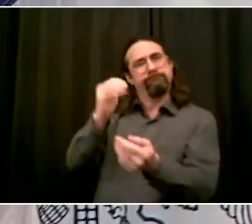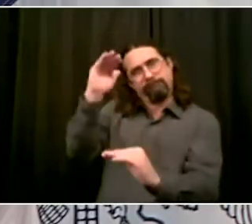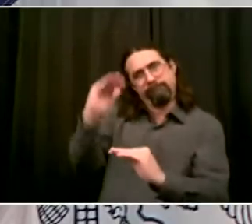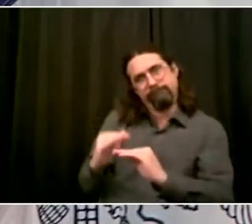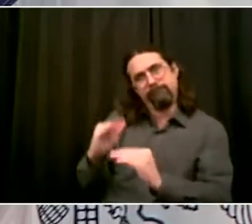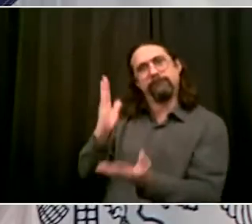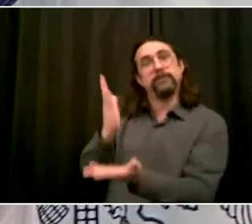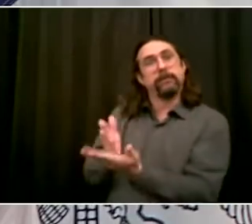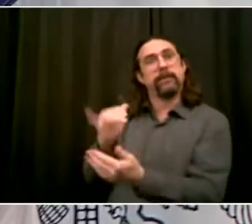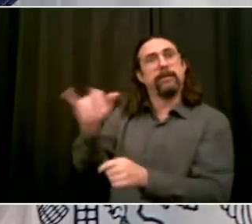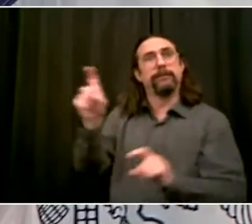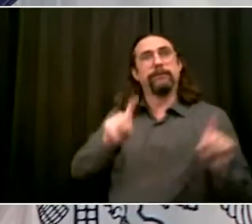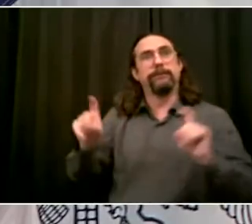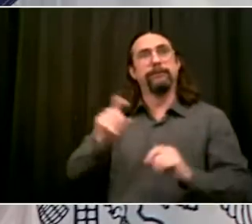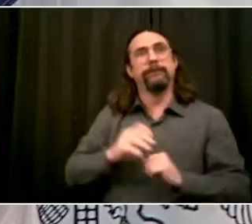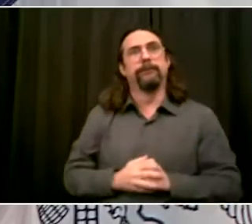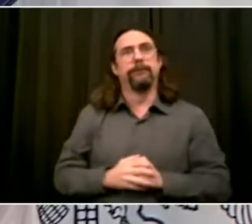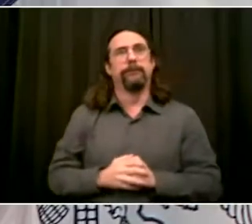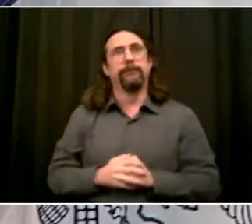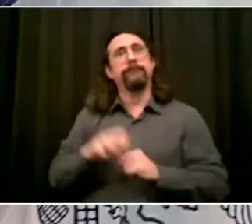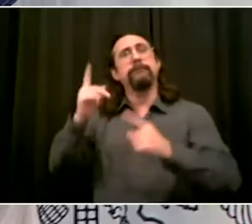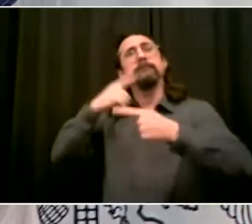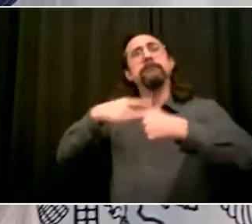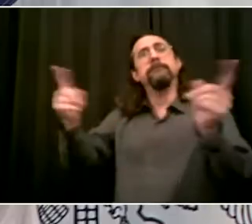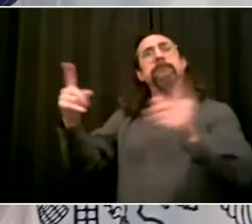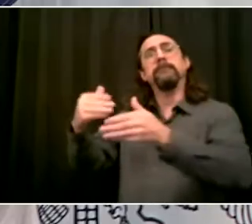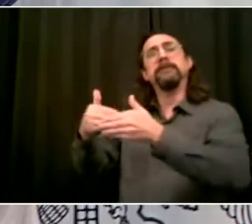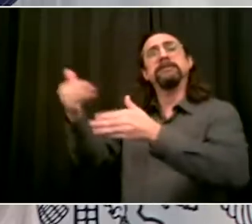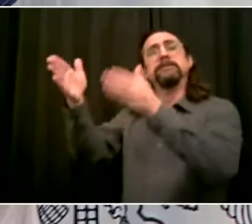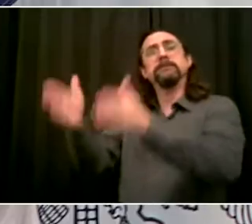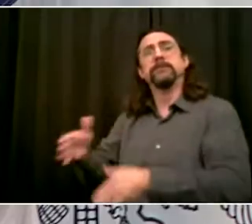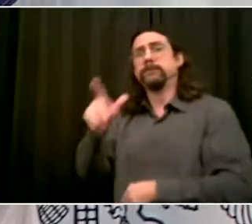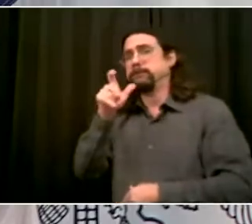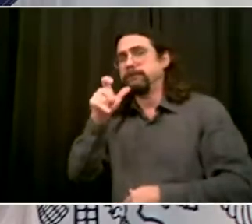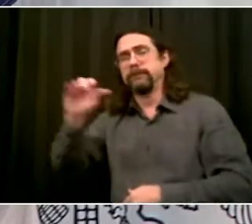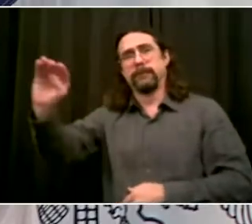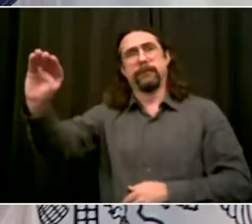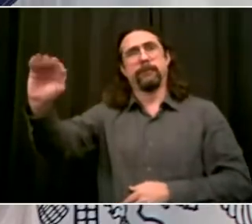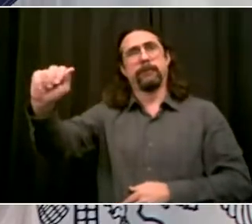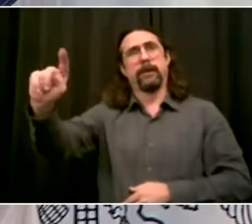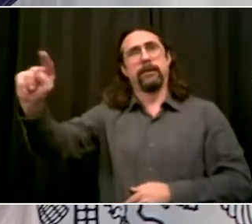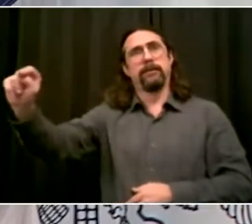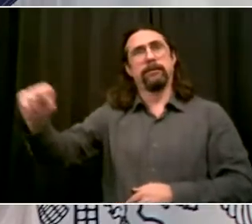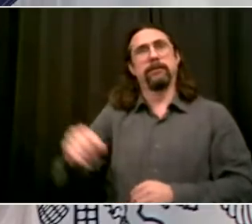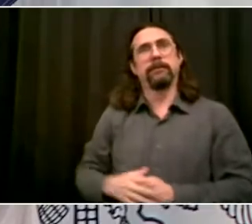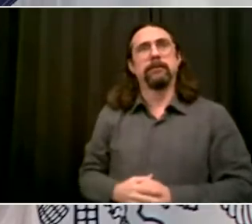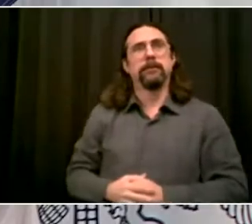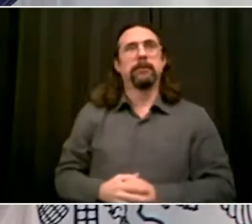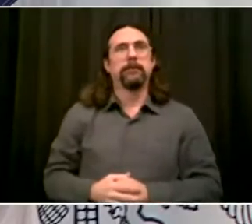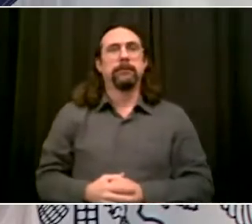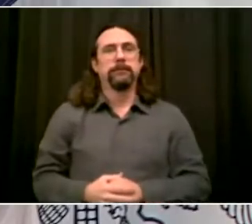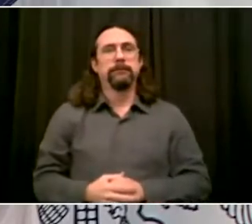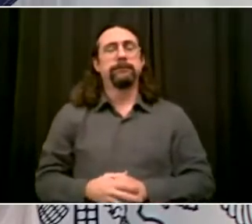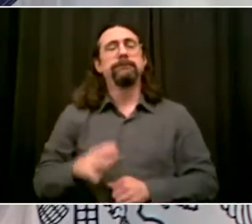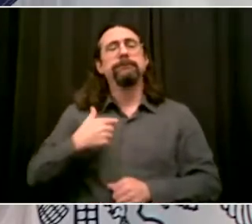GO AHEAD. THE NEXT IS BOB, FROMOM THE LEADER. I WANTED TO CIRCLE BACK TO THE QUESTION OF THE VACCINE